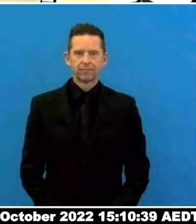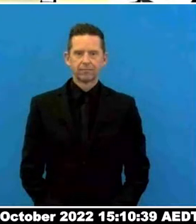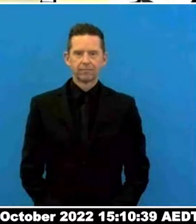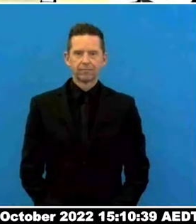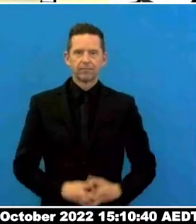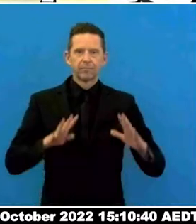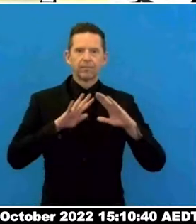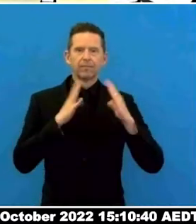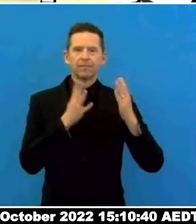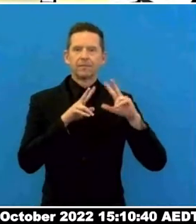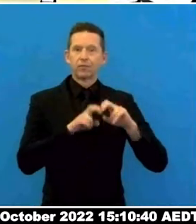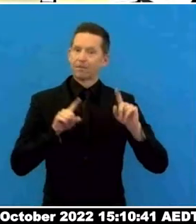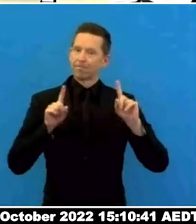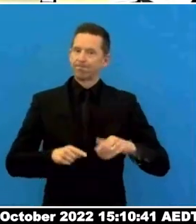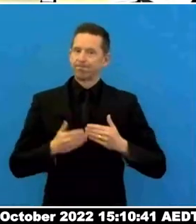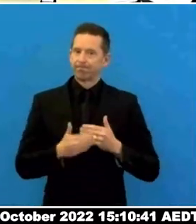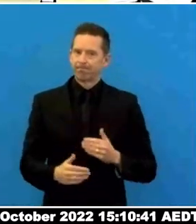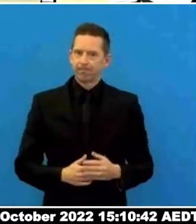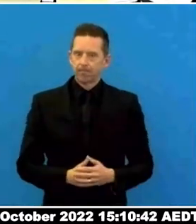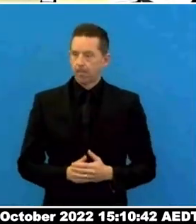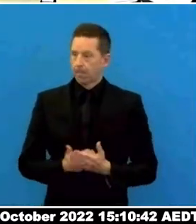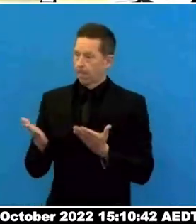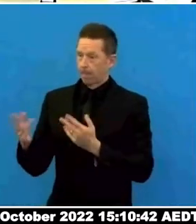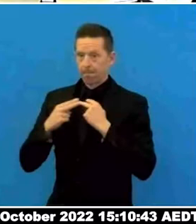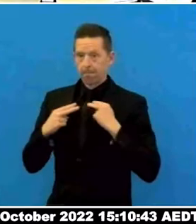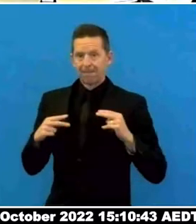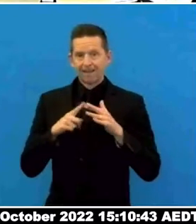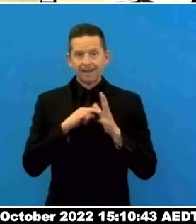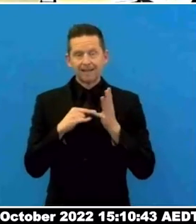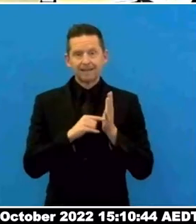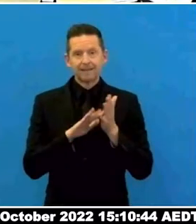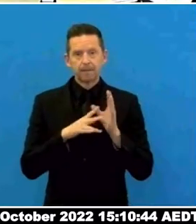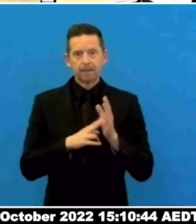The Royal Commission is resumed. Yes, Ms Eastman. Thank you, Commissioners.